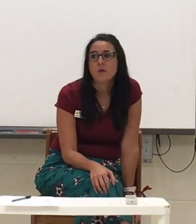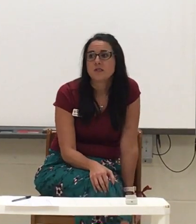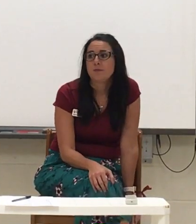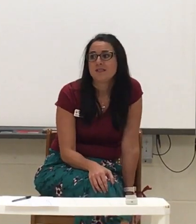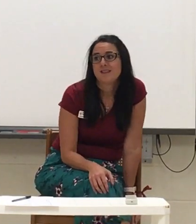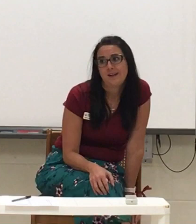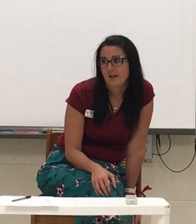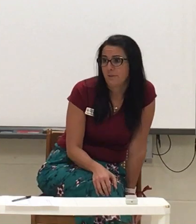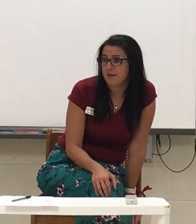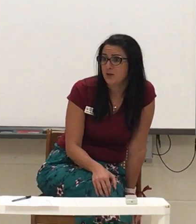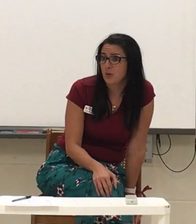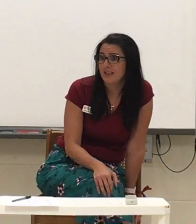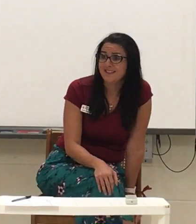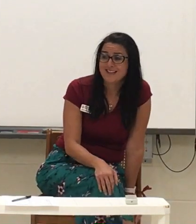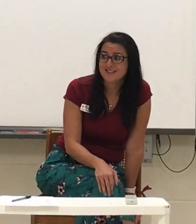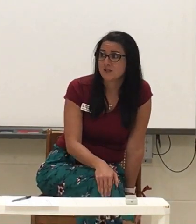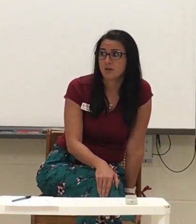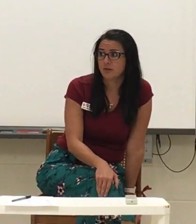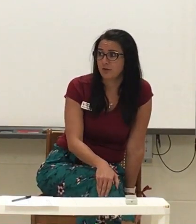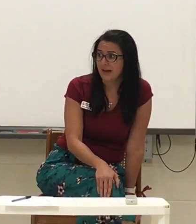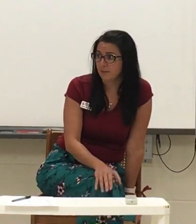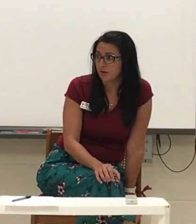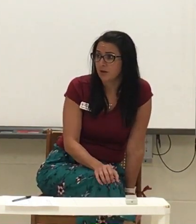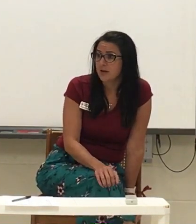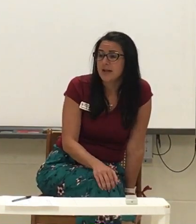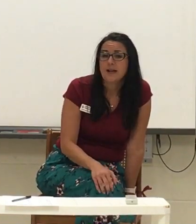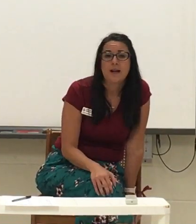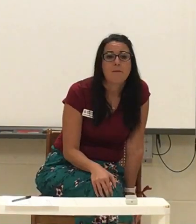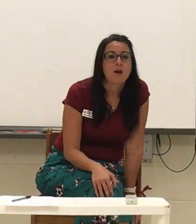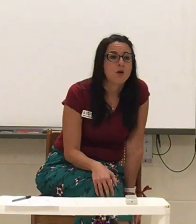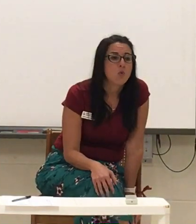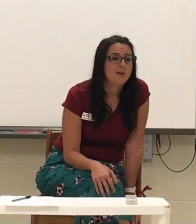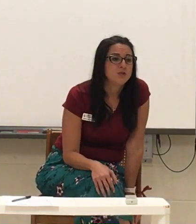going to be standing up and doing lessons over grammar and I'm not going